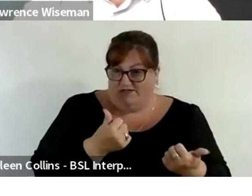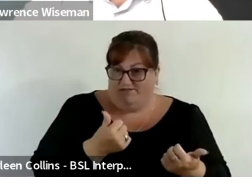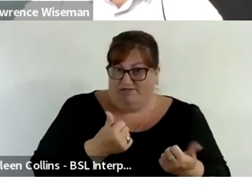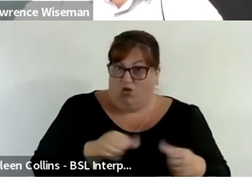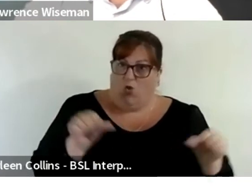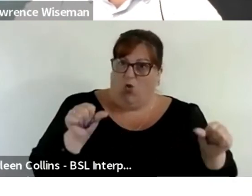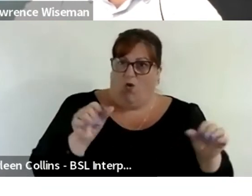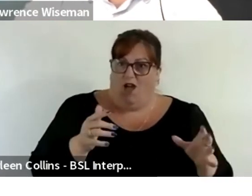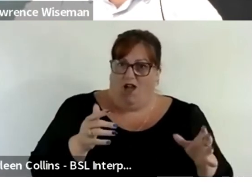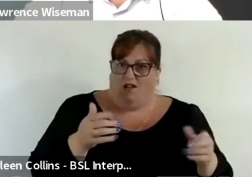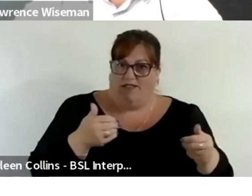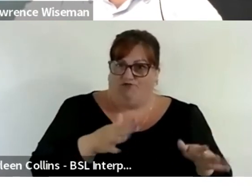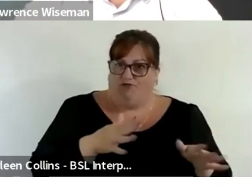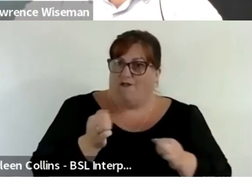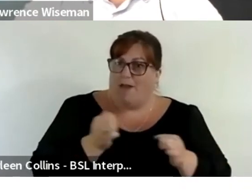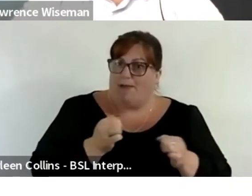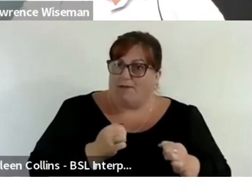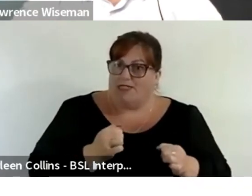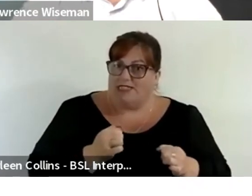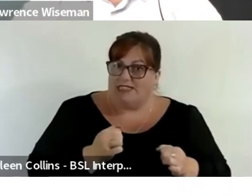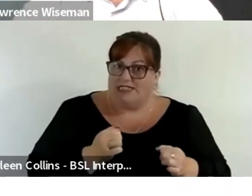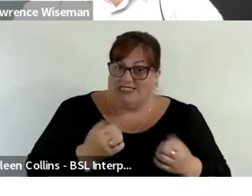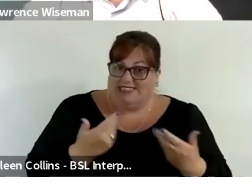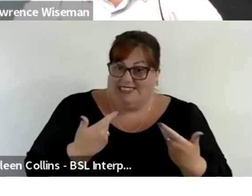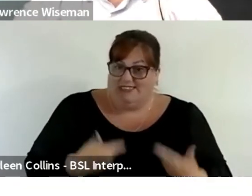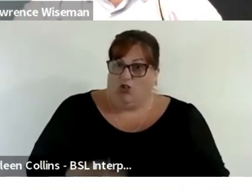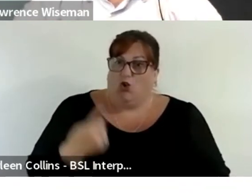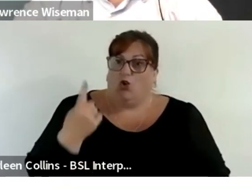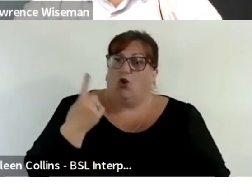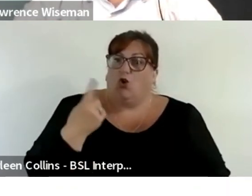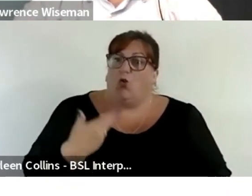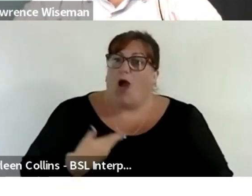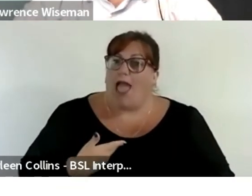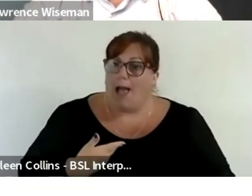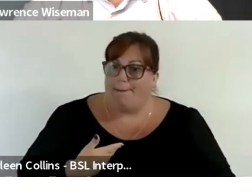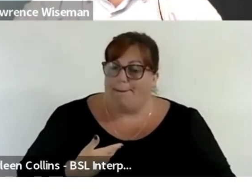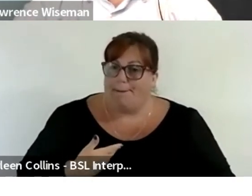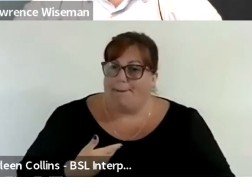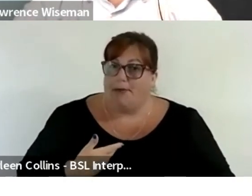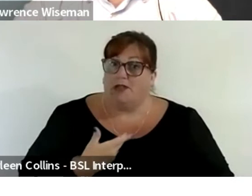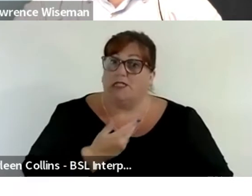It's a part of who I am. So, to some I will talk about it. To some I won't.